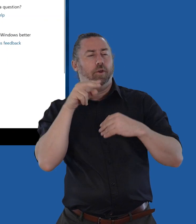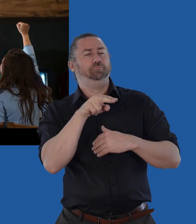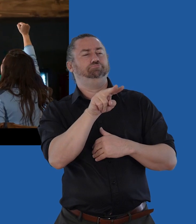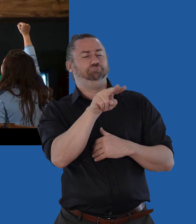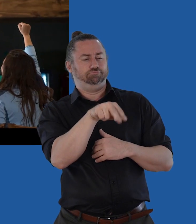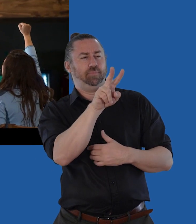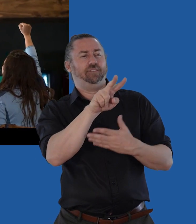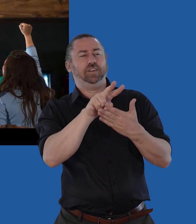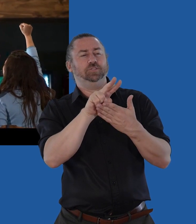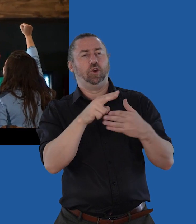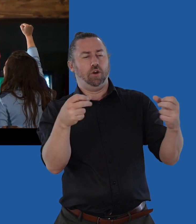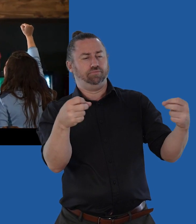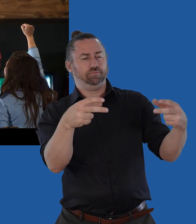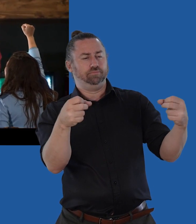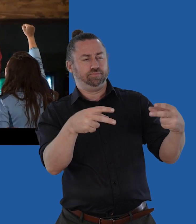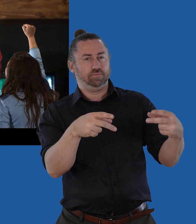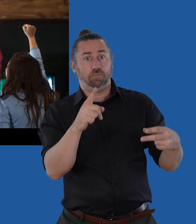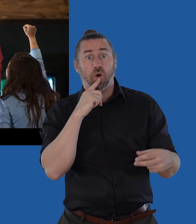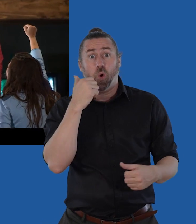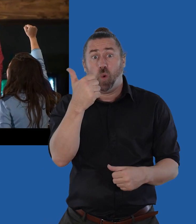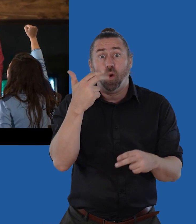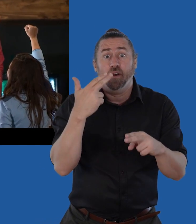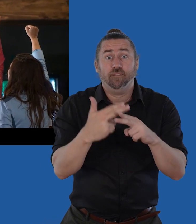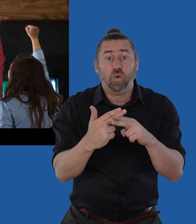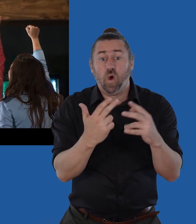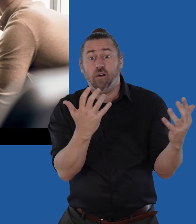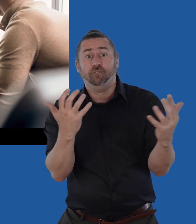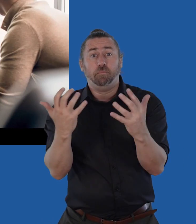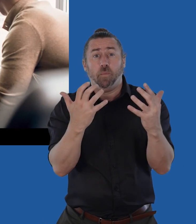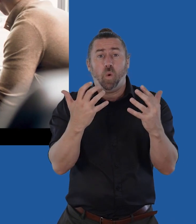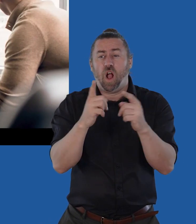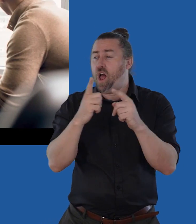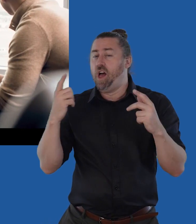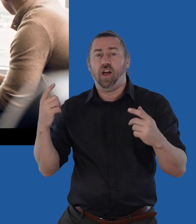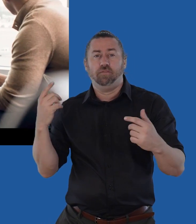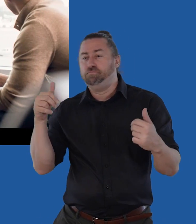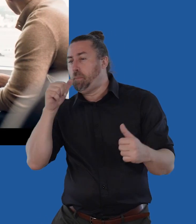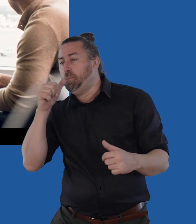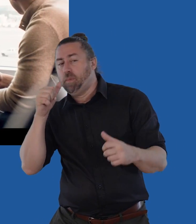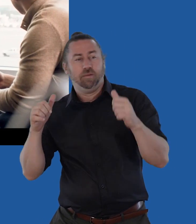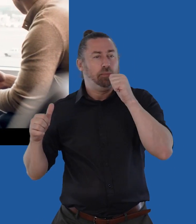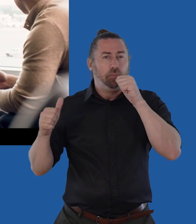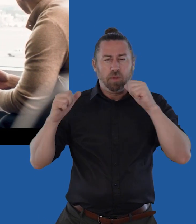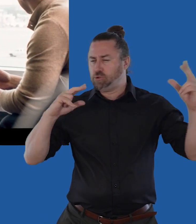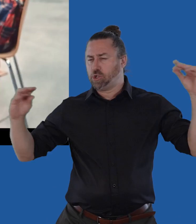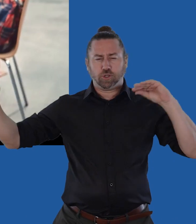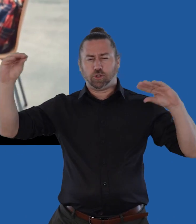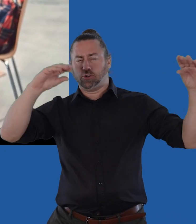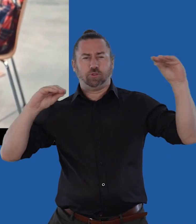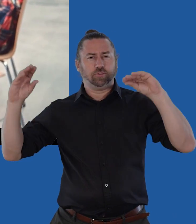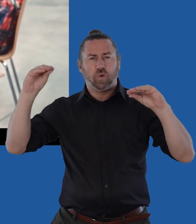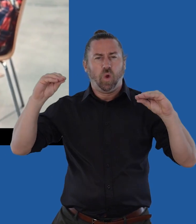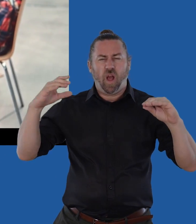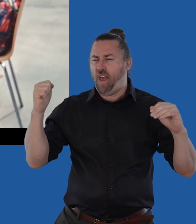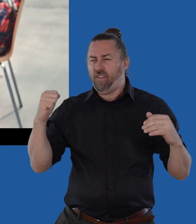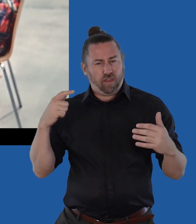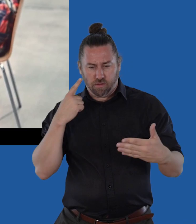They're also great for following a football game in a noisy restaurant, or watching the news, in a busy airport terminal. They're great for English language learners,